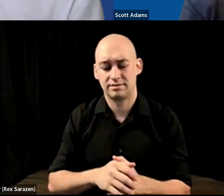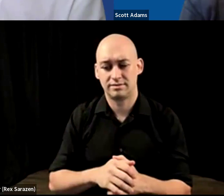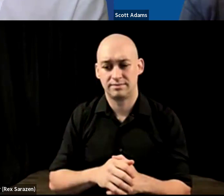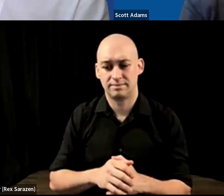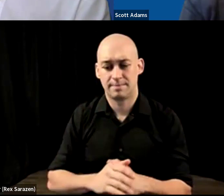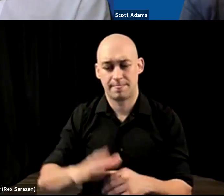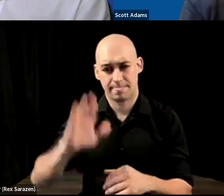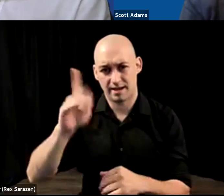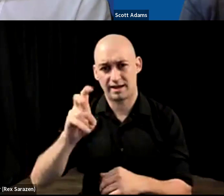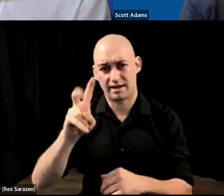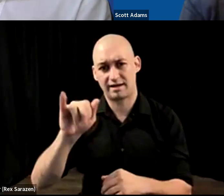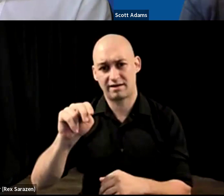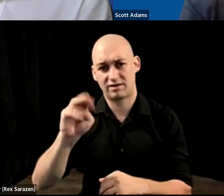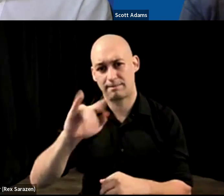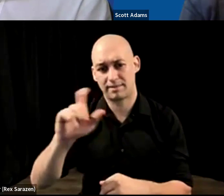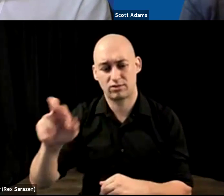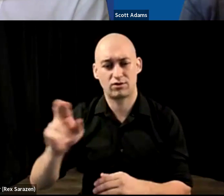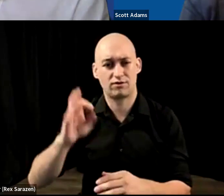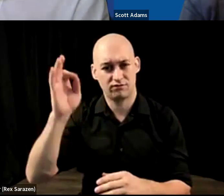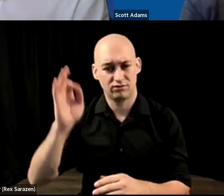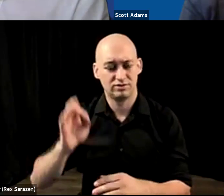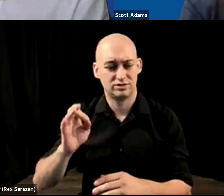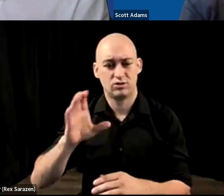Kevin Miller, Fresno Coalition, Producible Inclusion. I just wanted to follow up on the